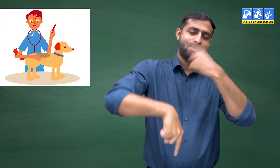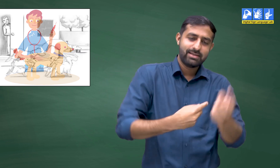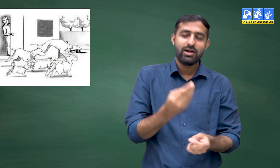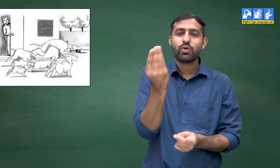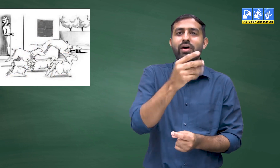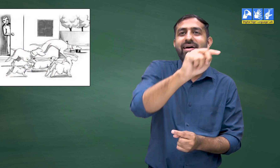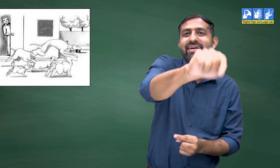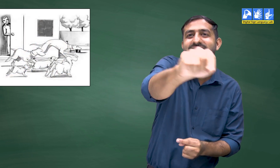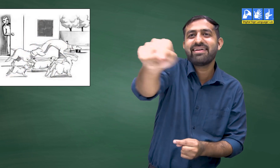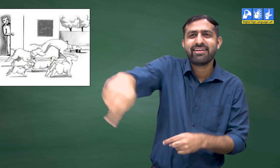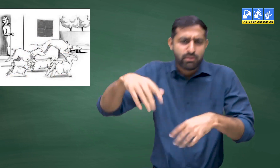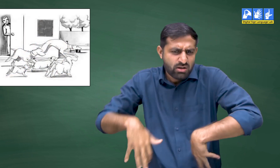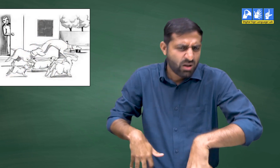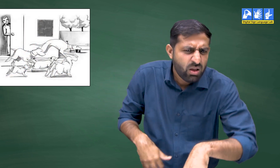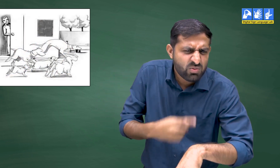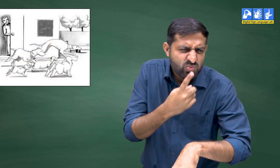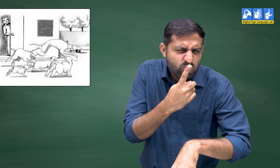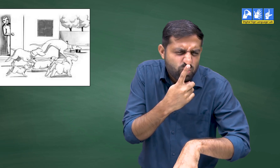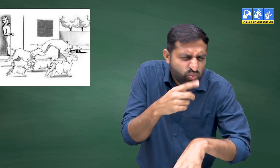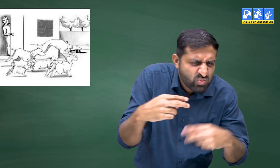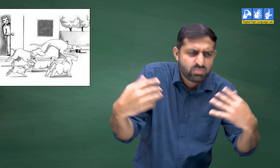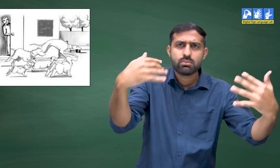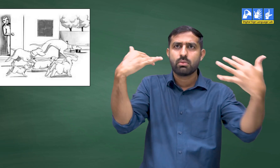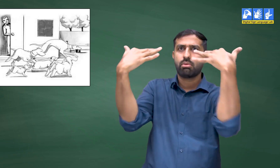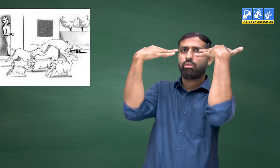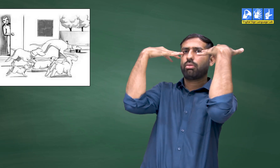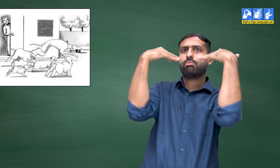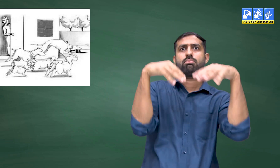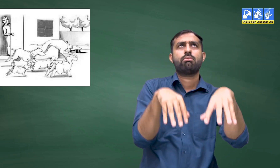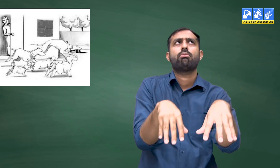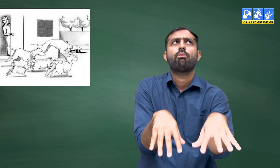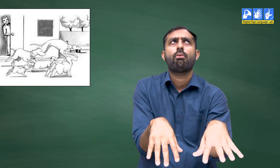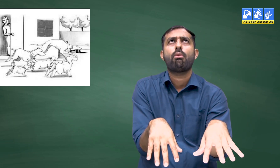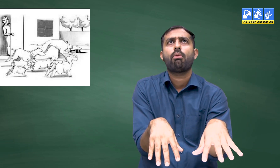The next day the other dogs in the hospital came around sniffing at Tricki.